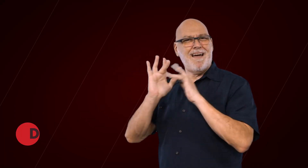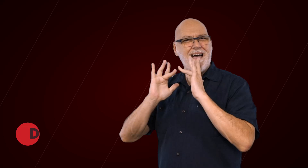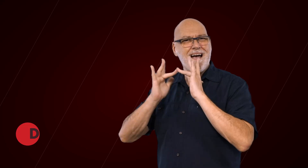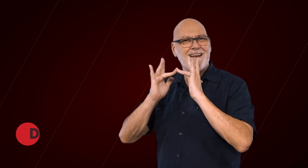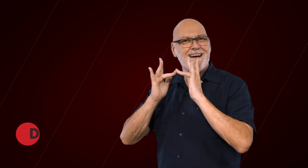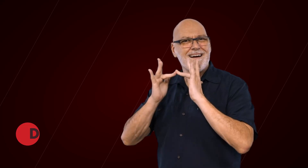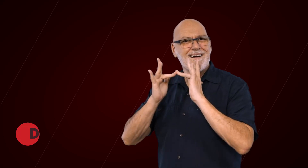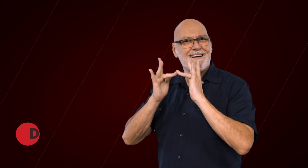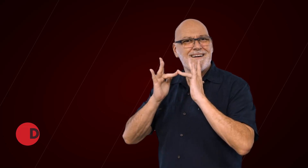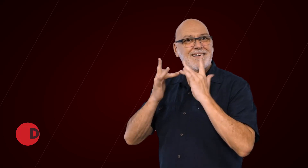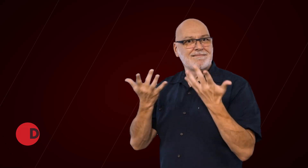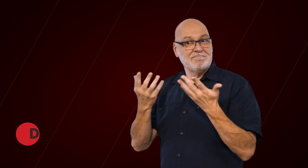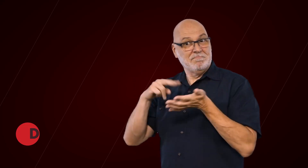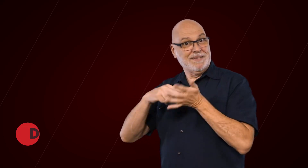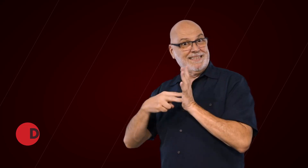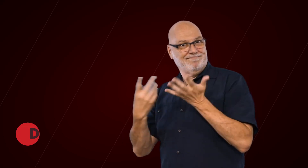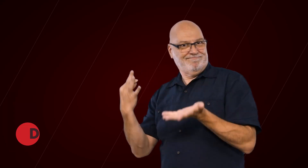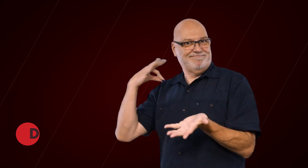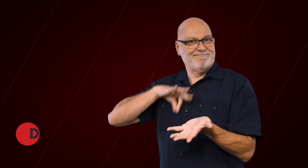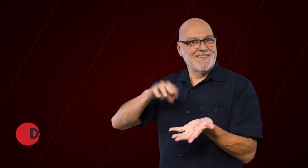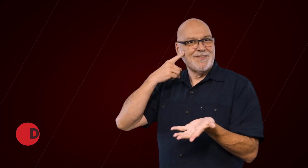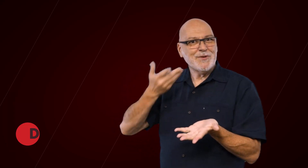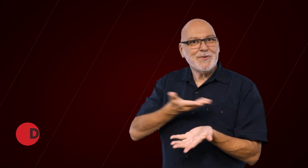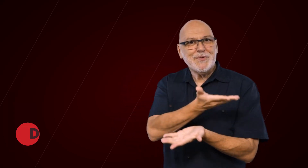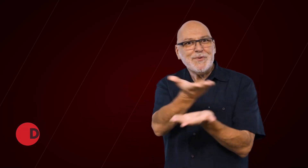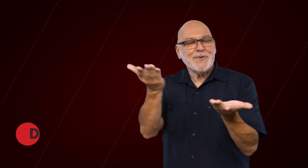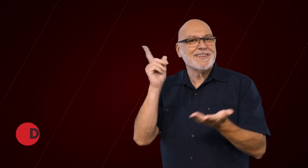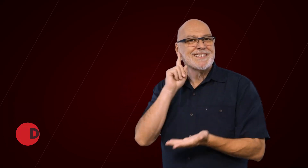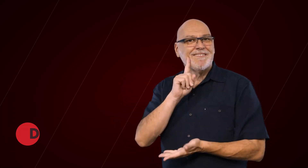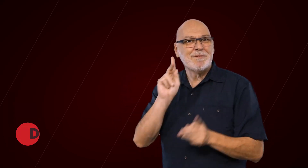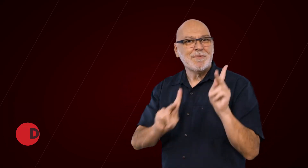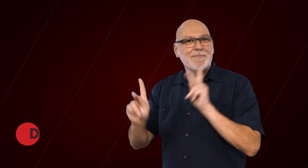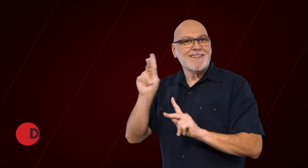online which benefits Deaf people as it gives additional